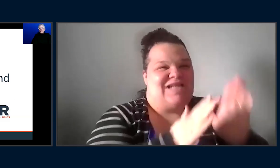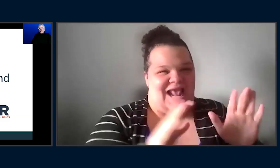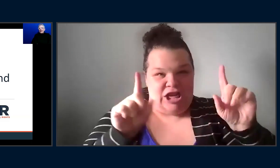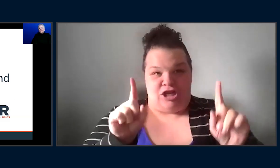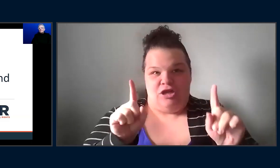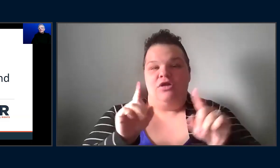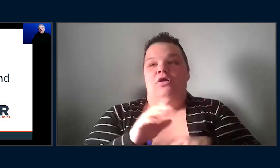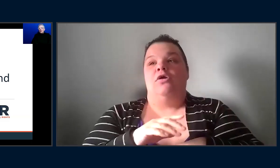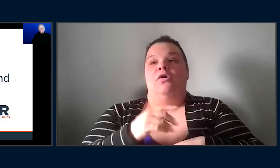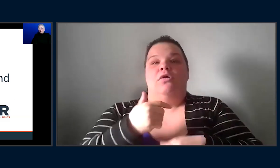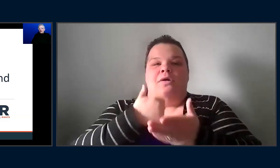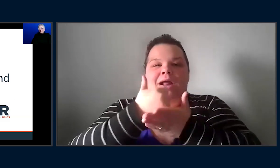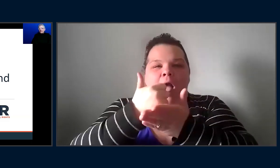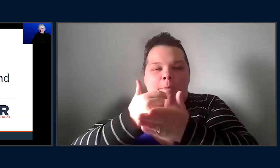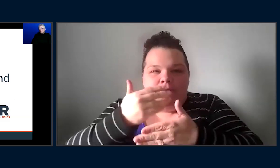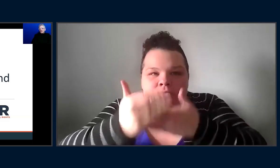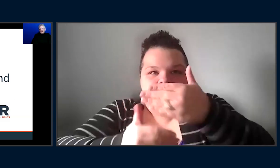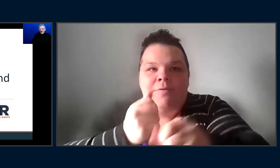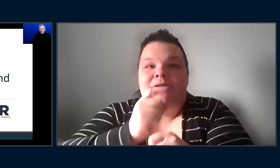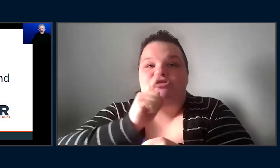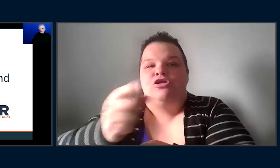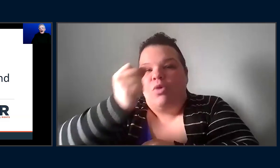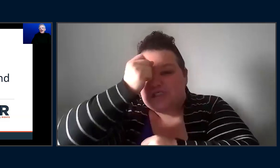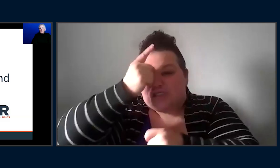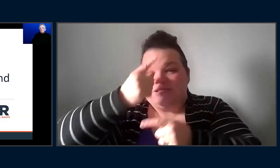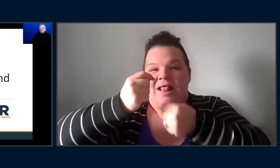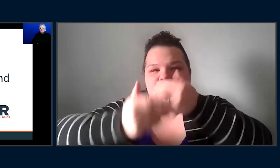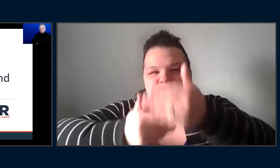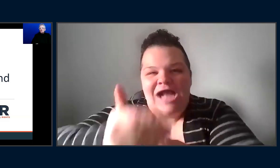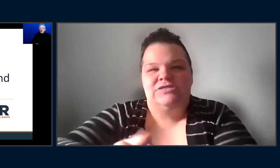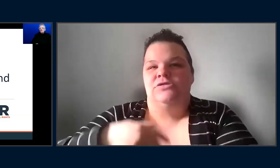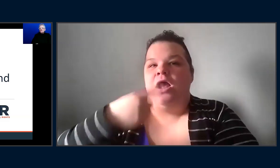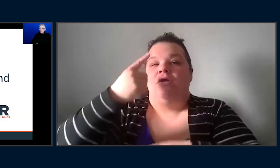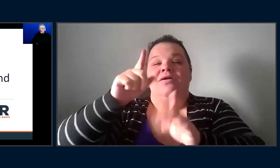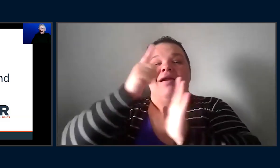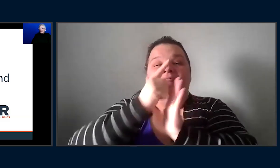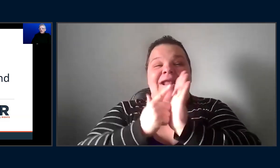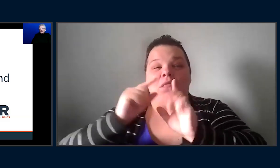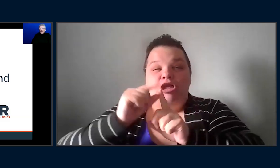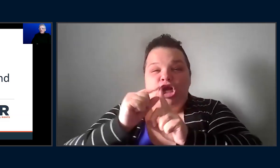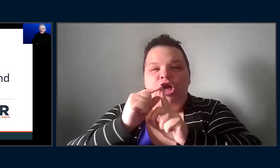the complainant filer and then the investigator. And I help make sure that you understand